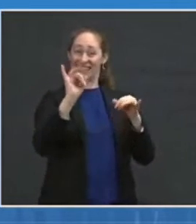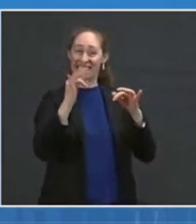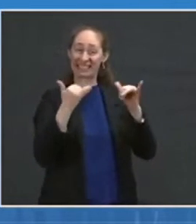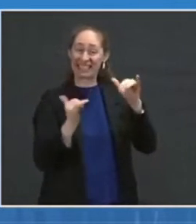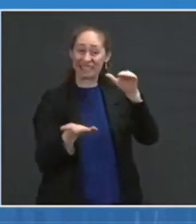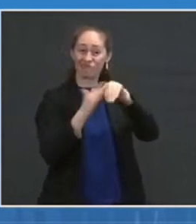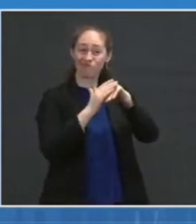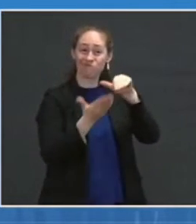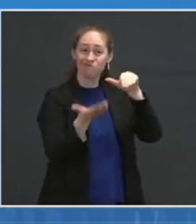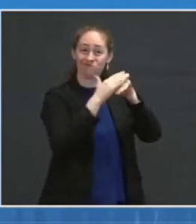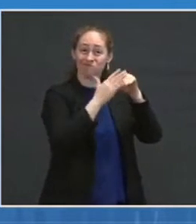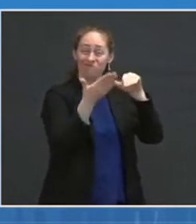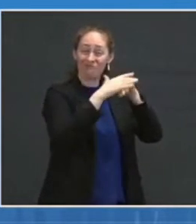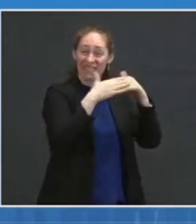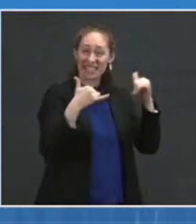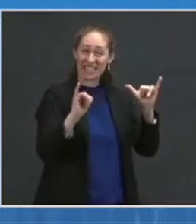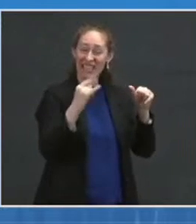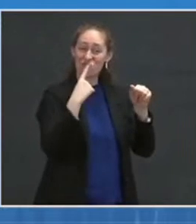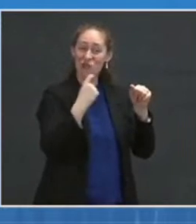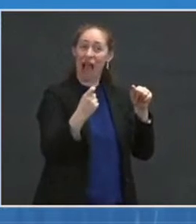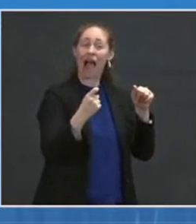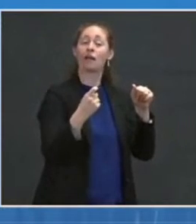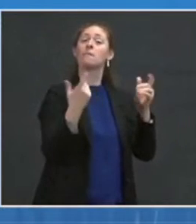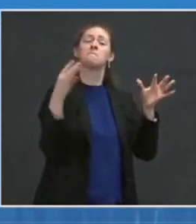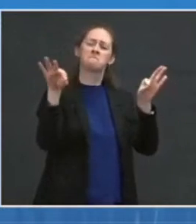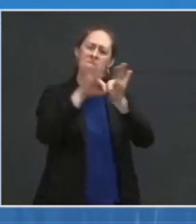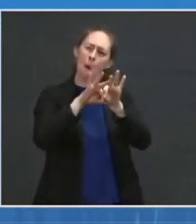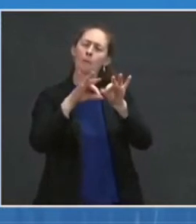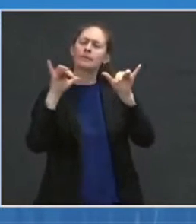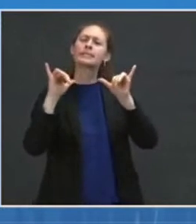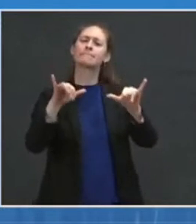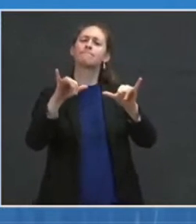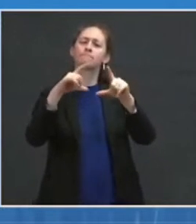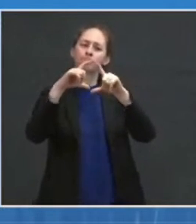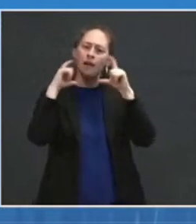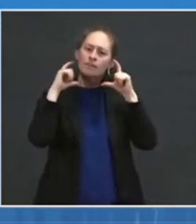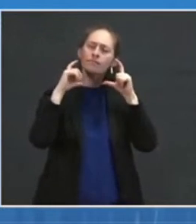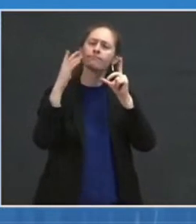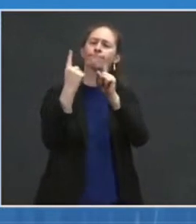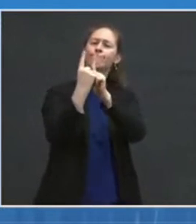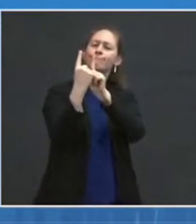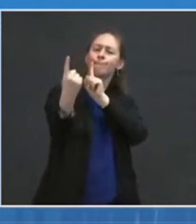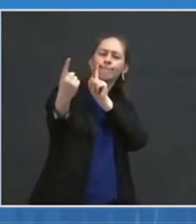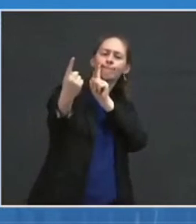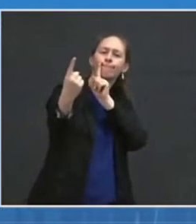NOW WHERE THE NUMBERS CONTINUE TO CLIMB AND THE NUMBERS REMAIN RED.